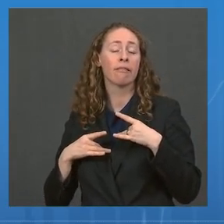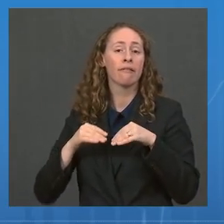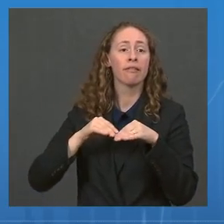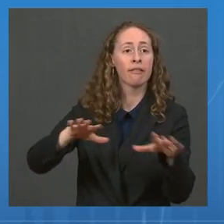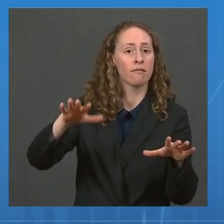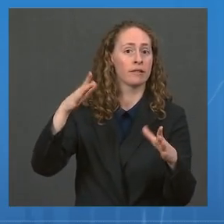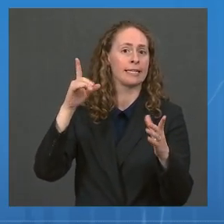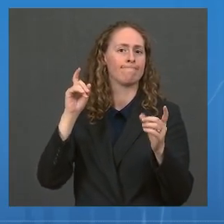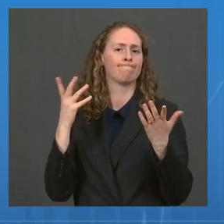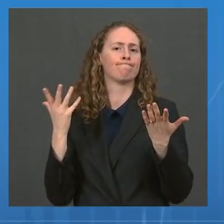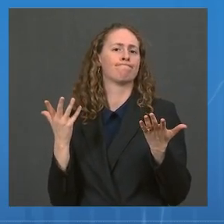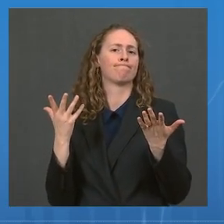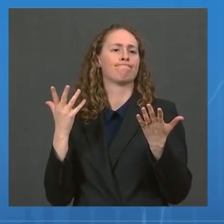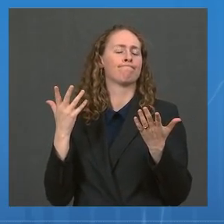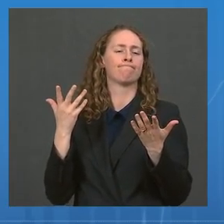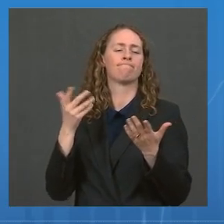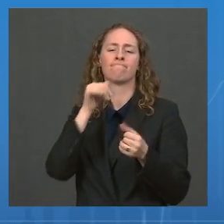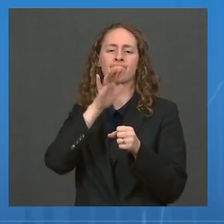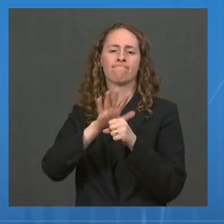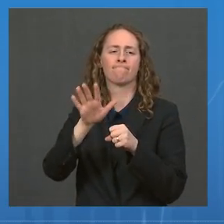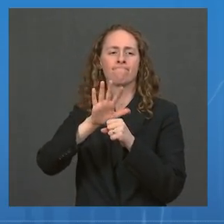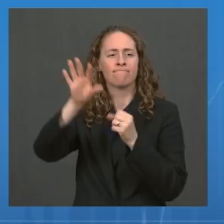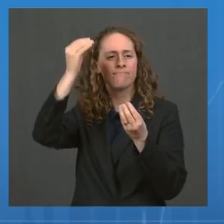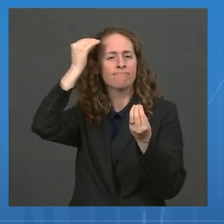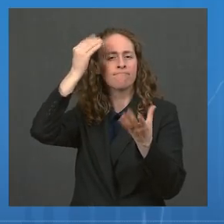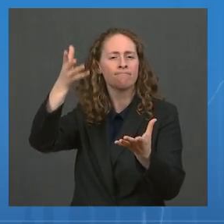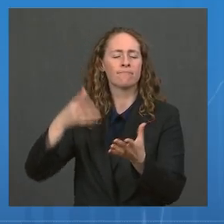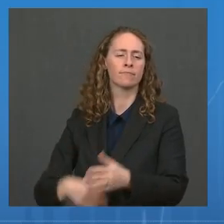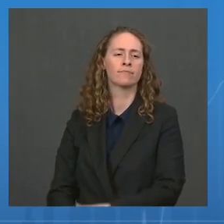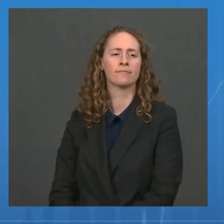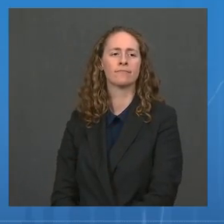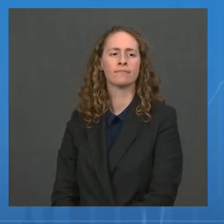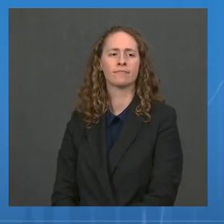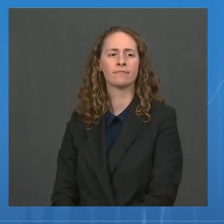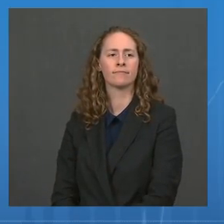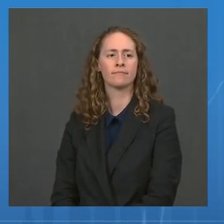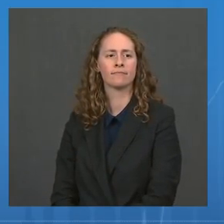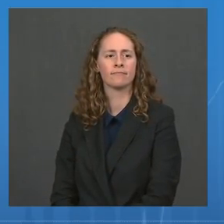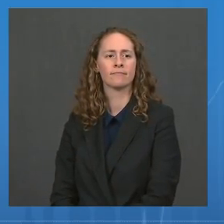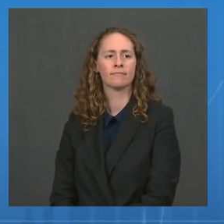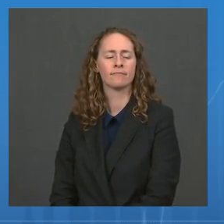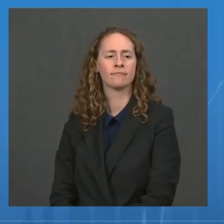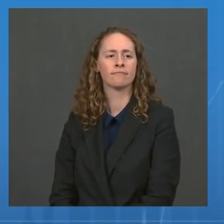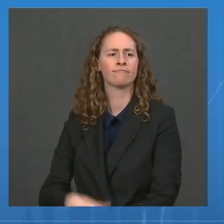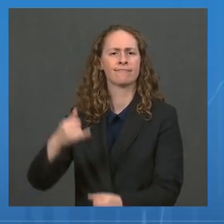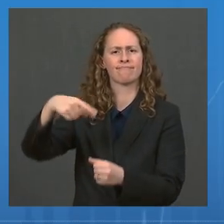that this is going to be a critical clinical question, a critical public health and policy question that people are interested in.